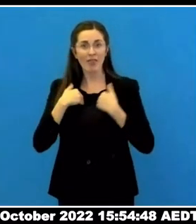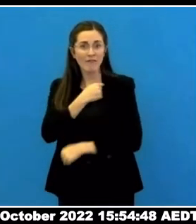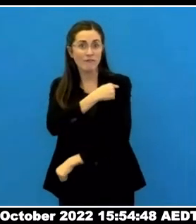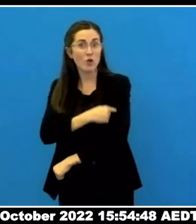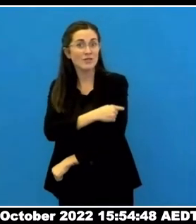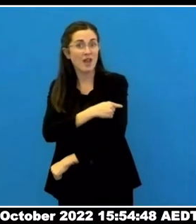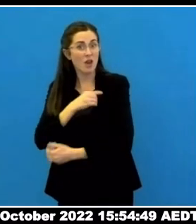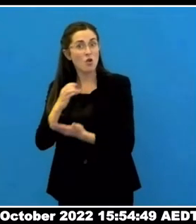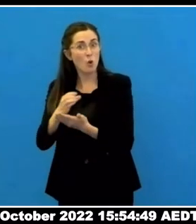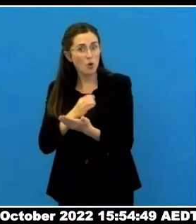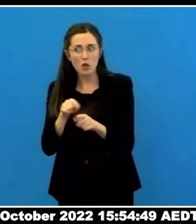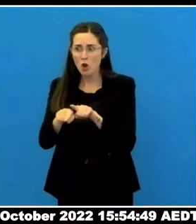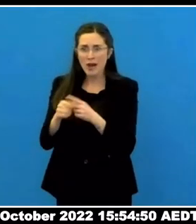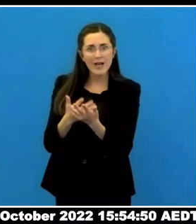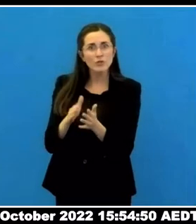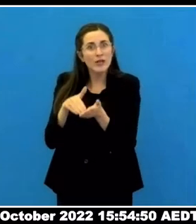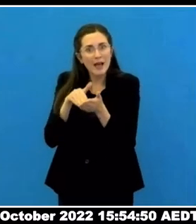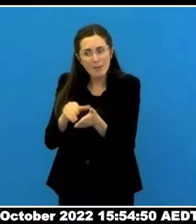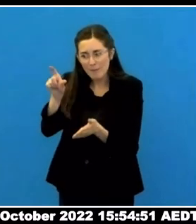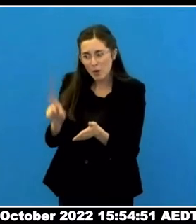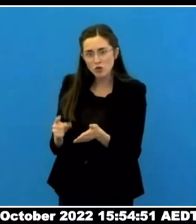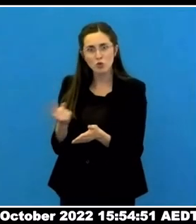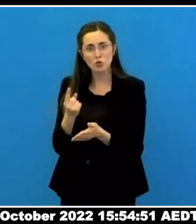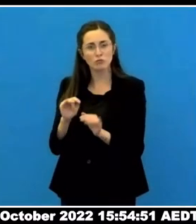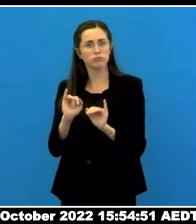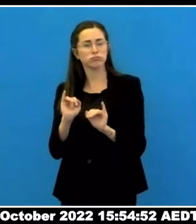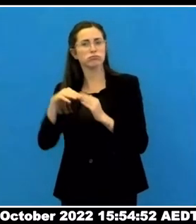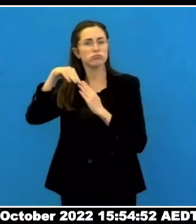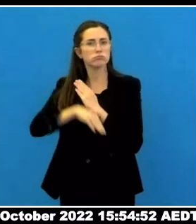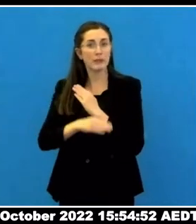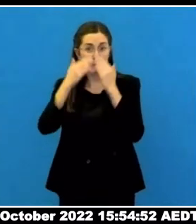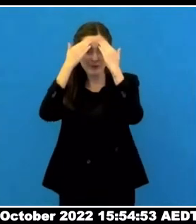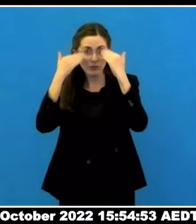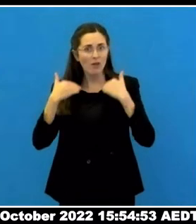I did it so I just want to understand him and understand the situation.